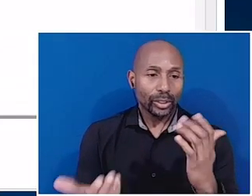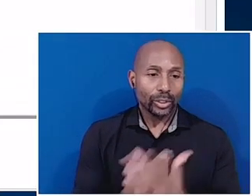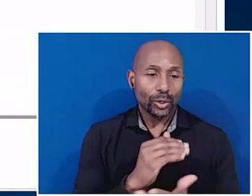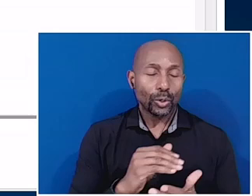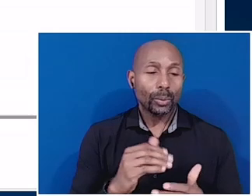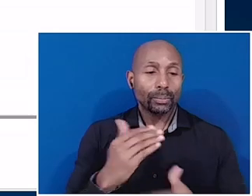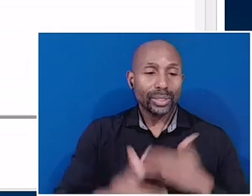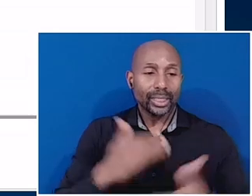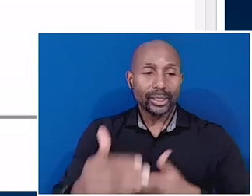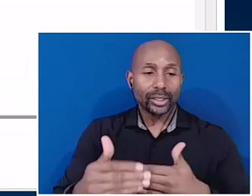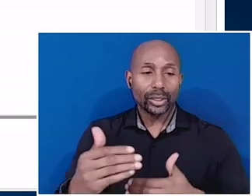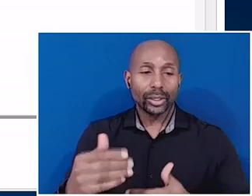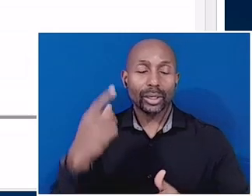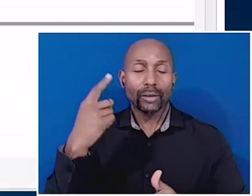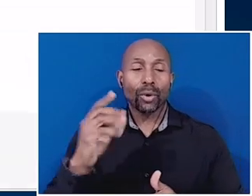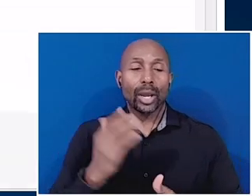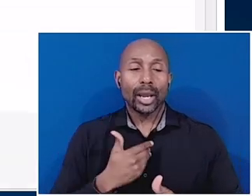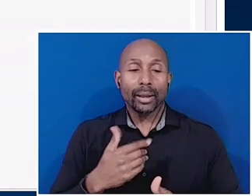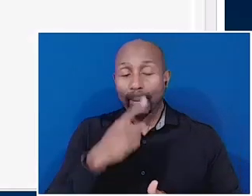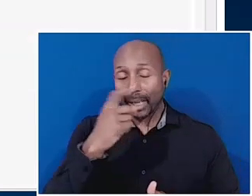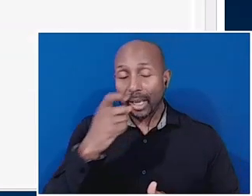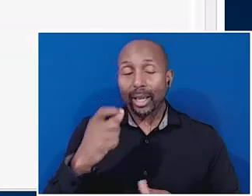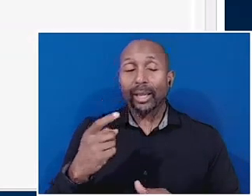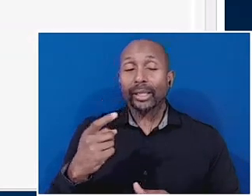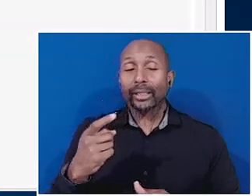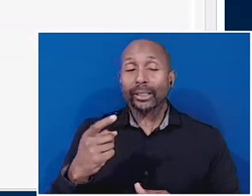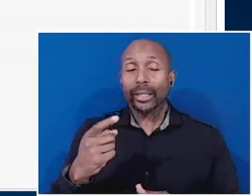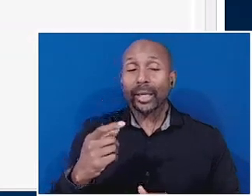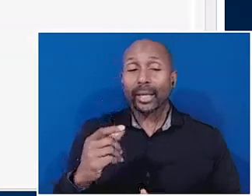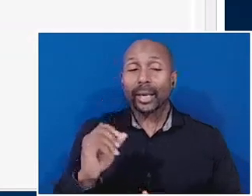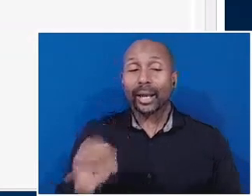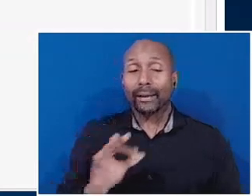So that goes down through (d)(1) through